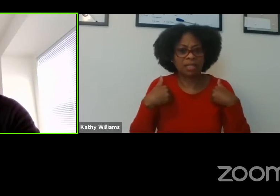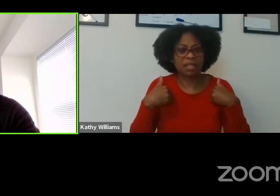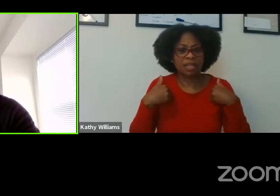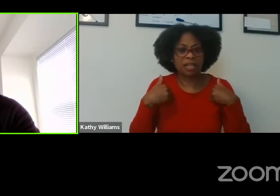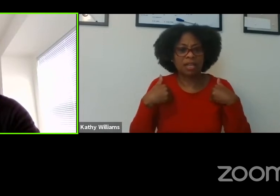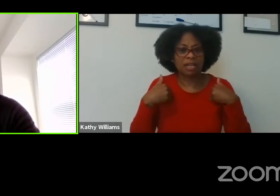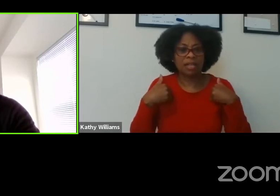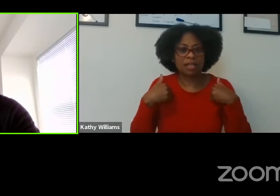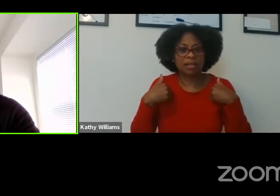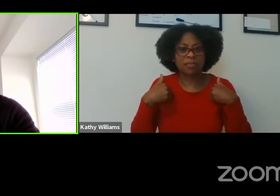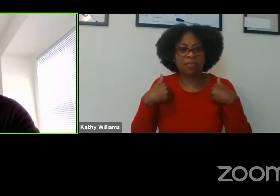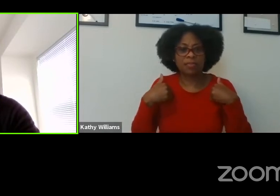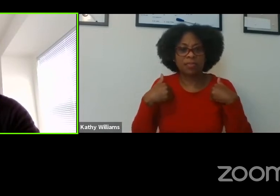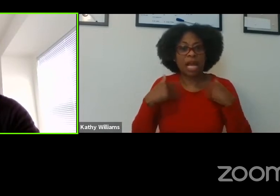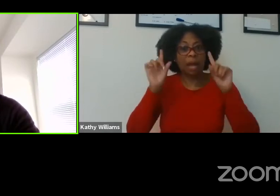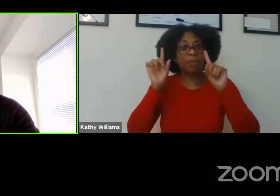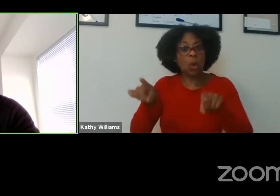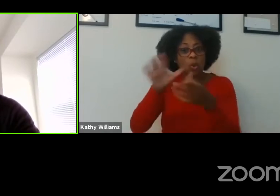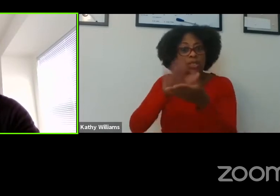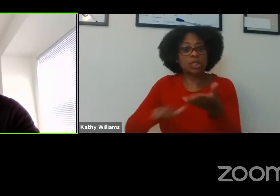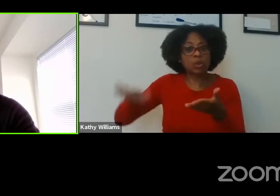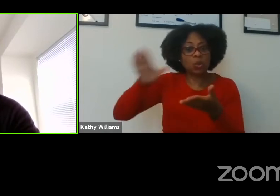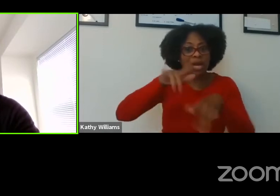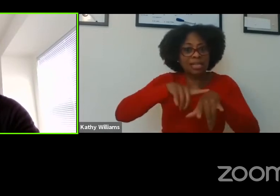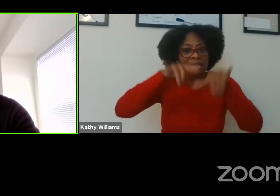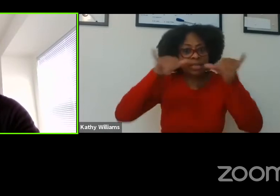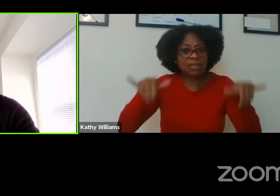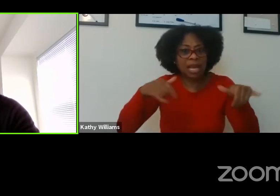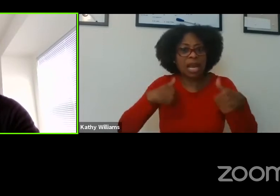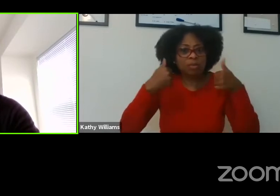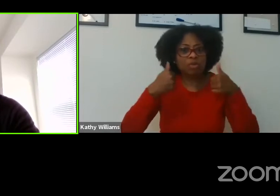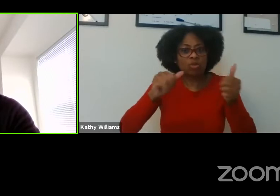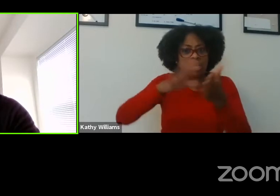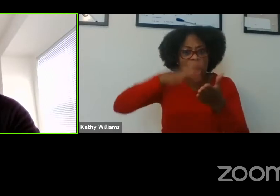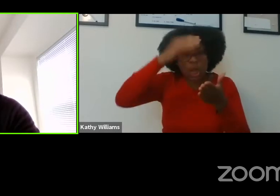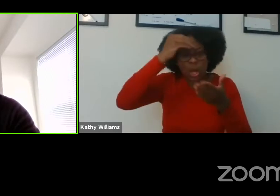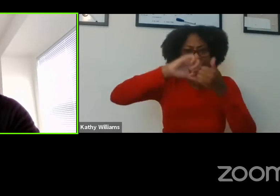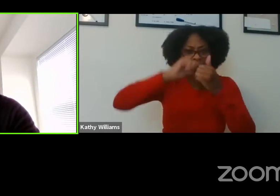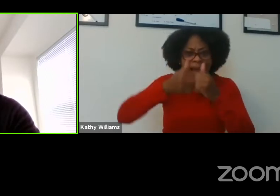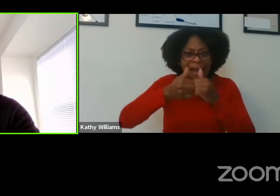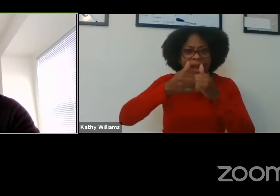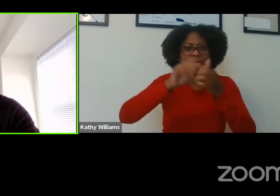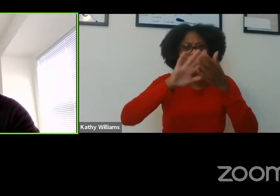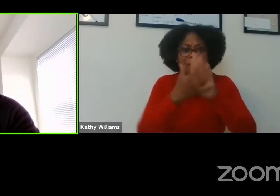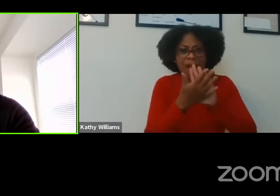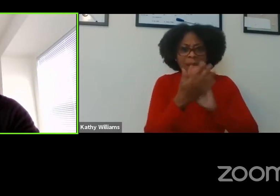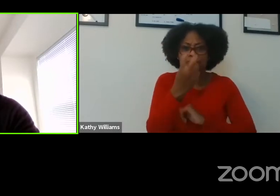I am going to school, and at the same time I am trying to learn how to be blind. And I am